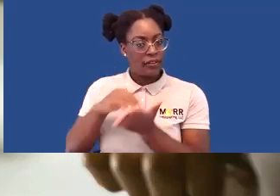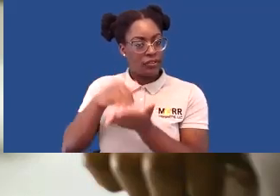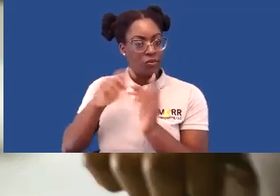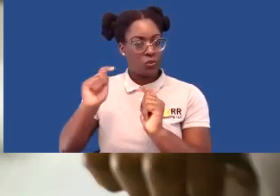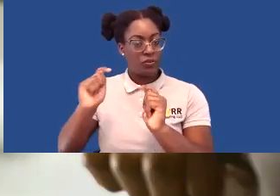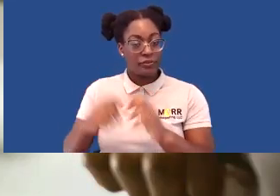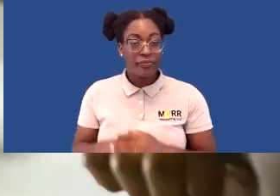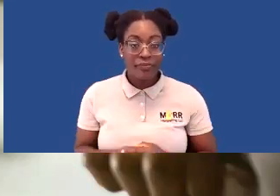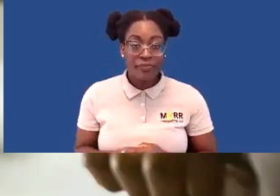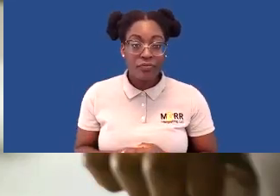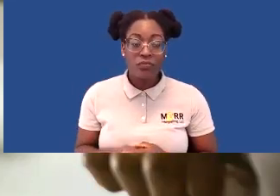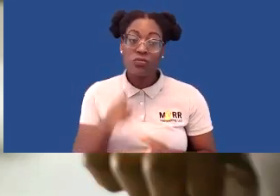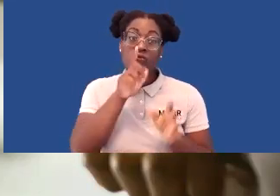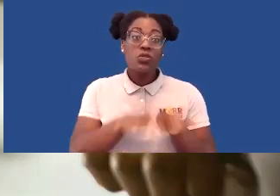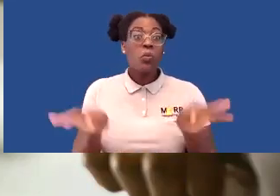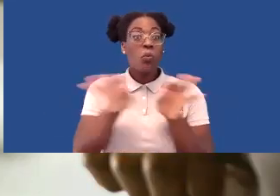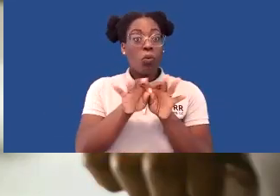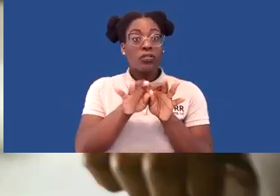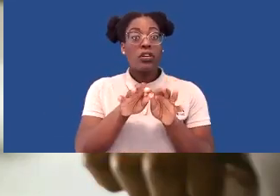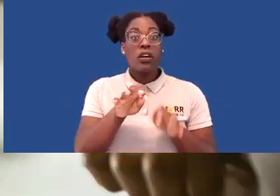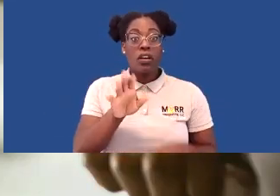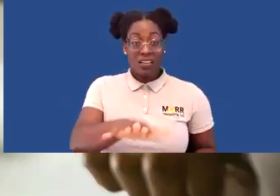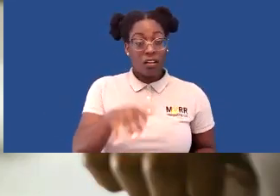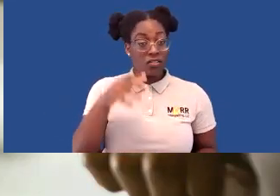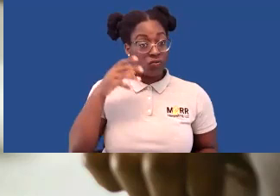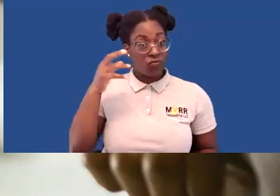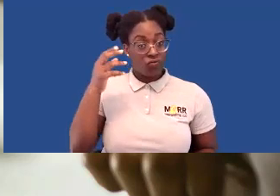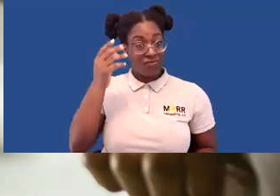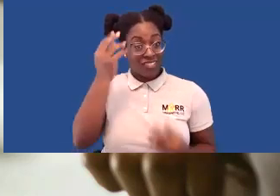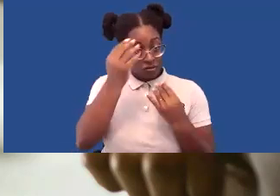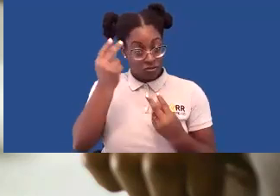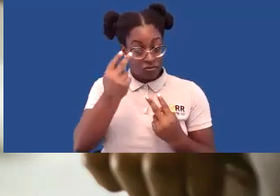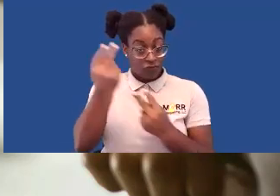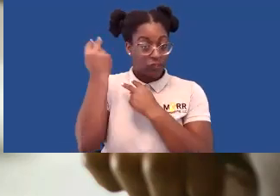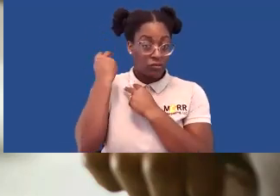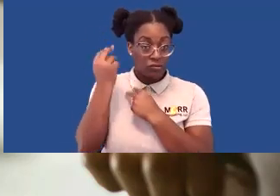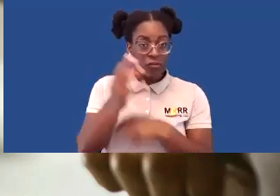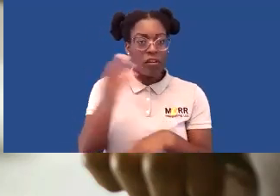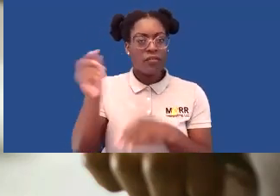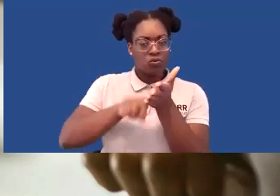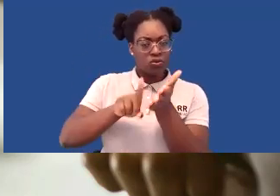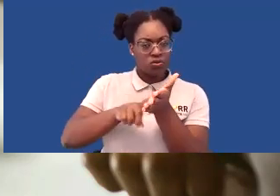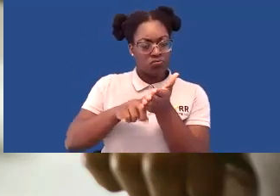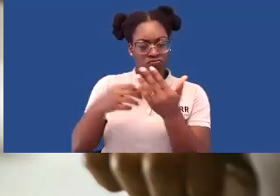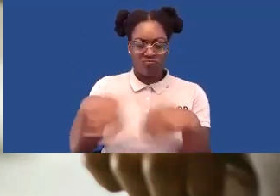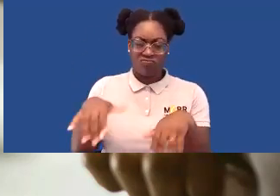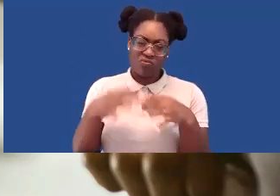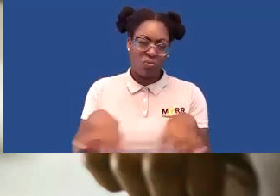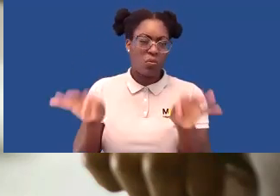reflection and research are key to writing center work as we move it online, more than replication.